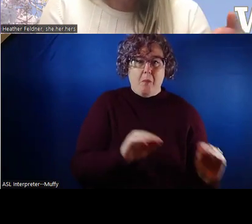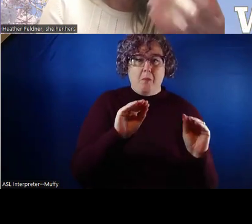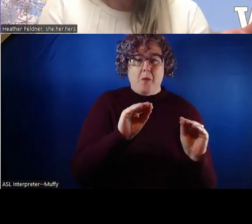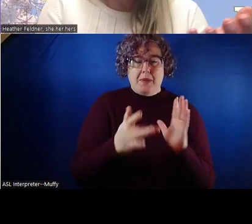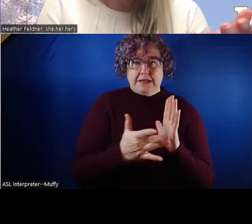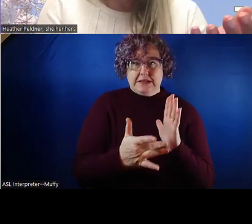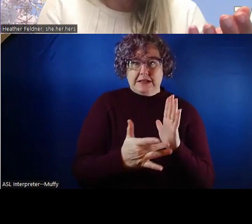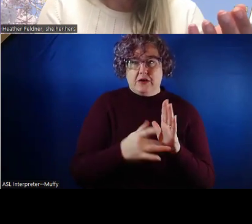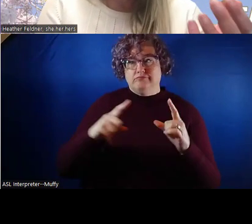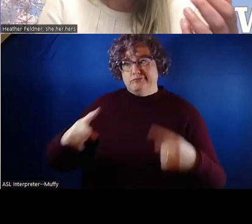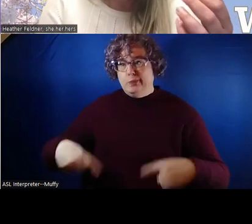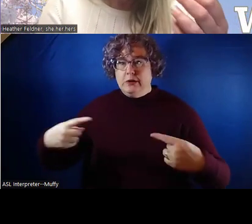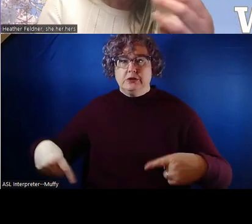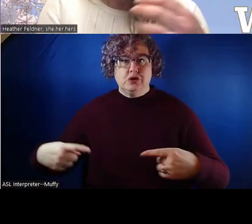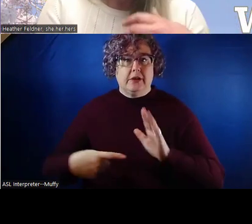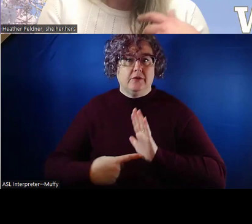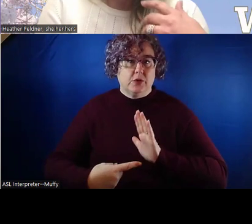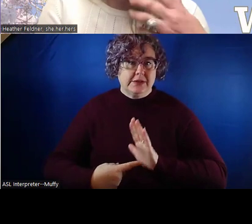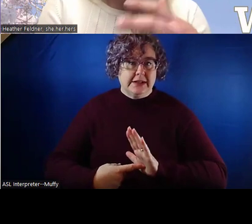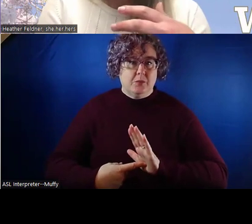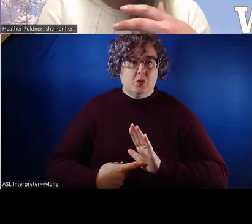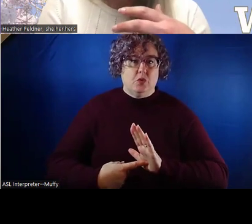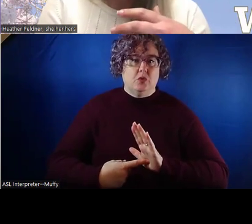say, a wheelchair for example, as a failure